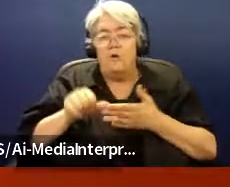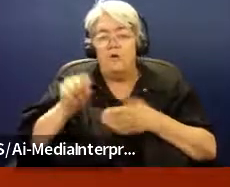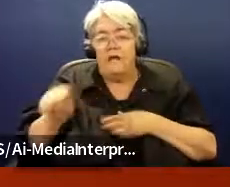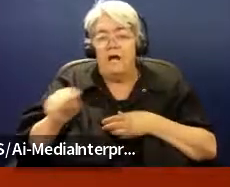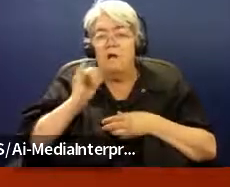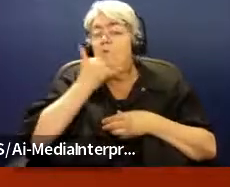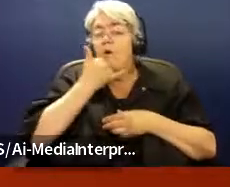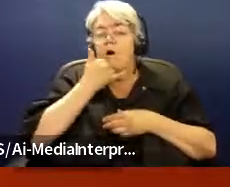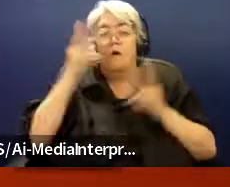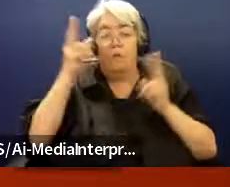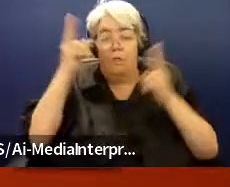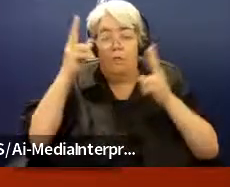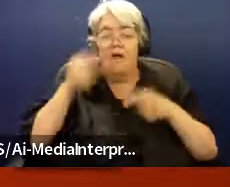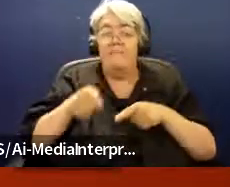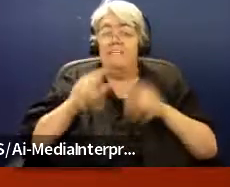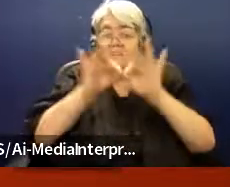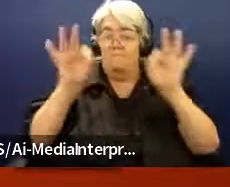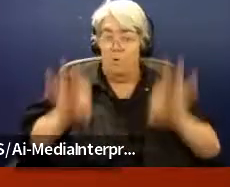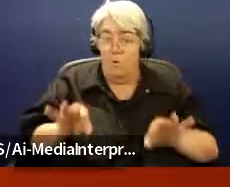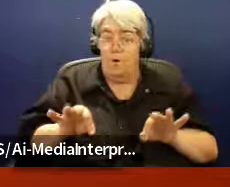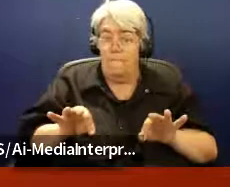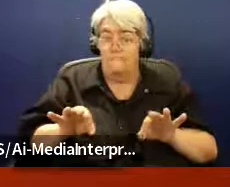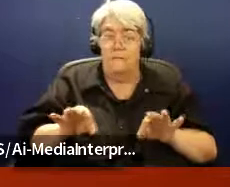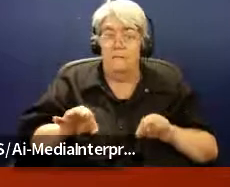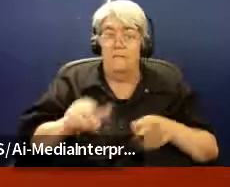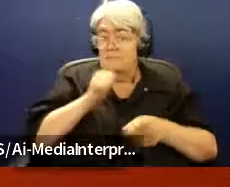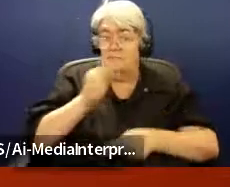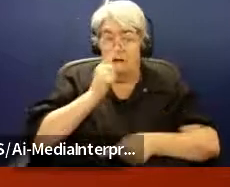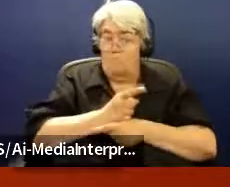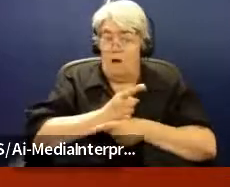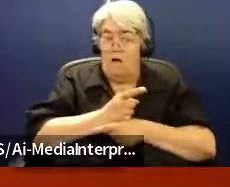so an end-user is not sitting trapped on the phone not realizing they have mistyped --